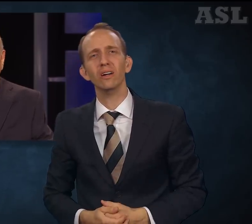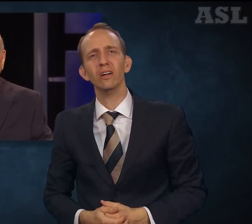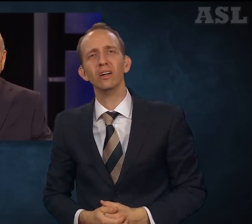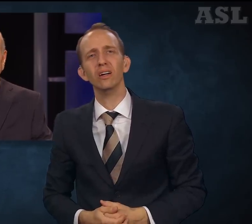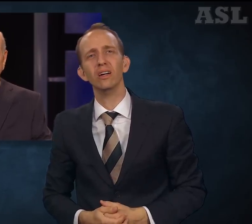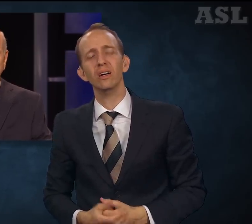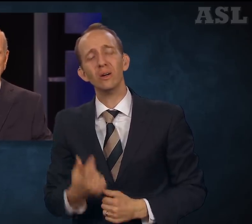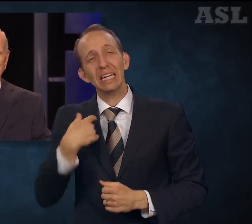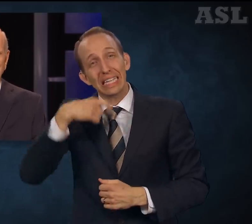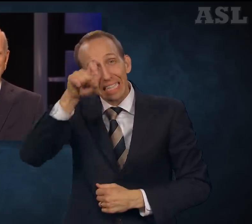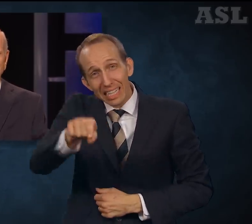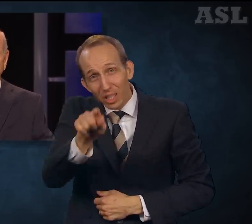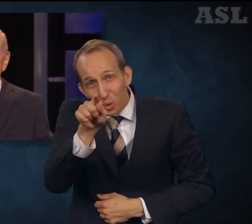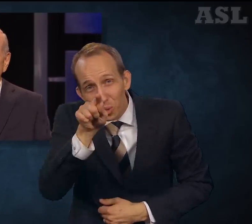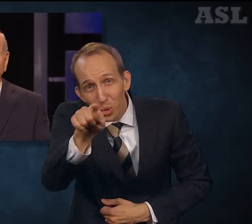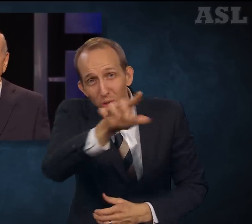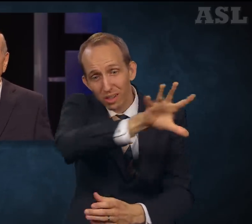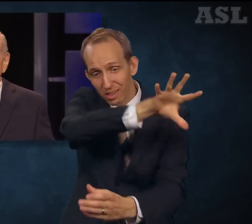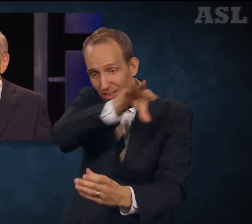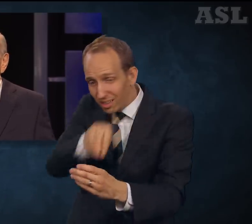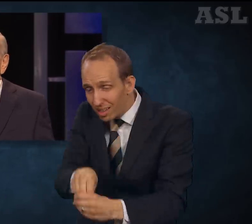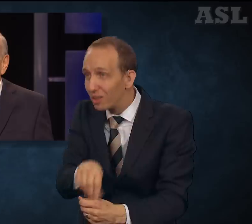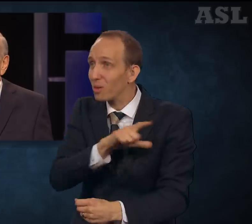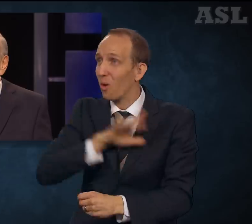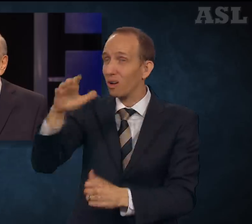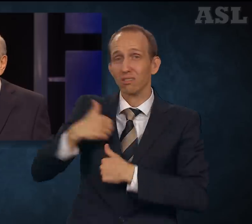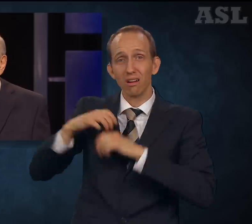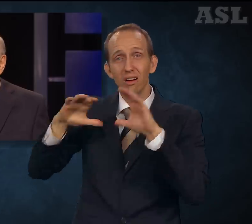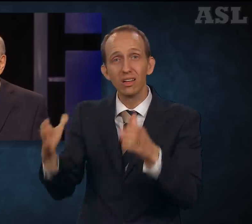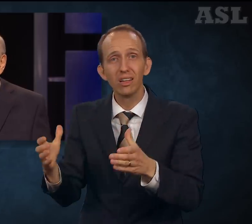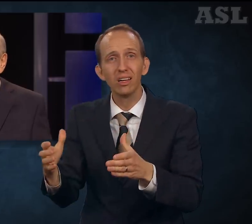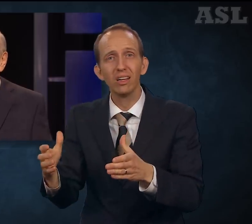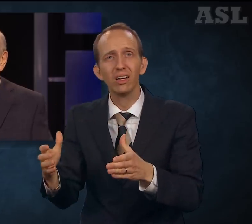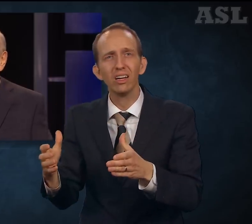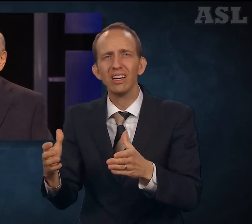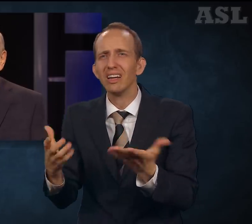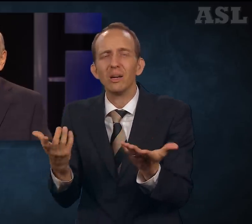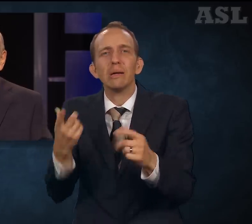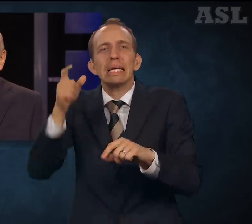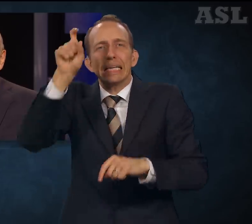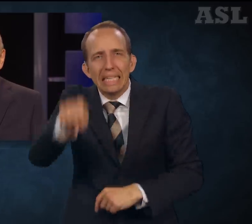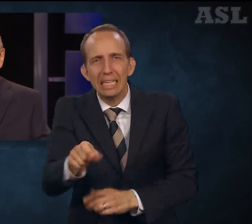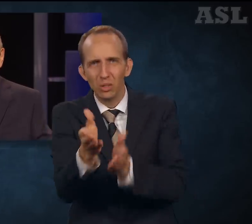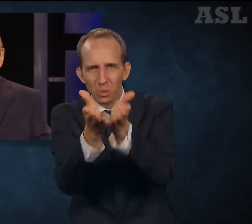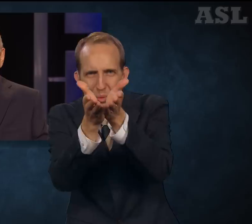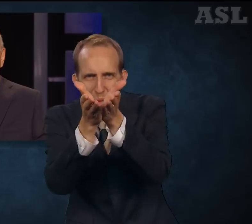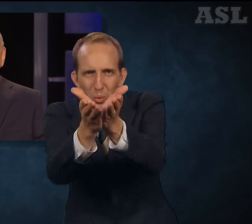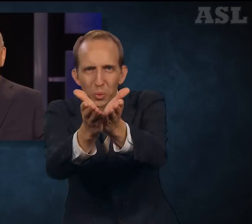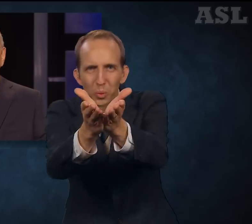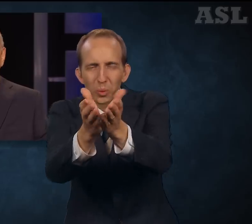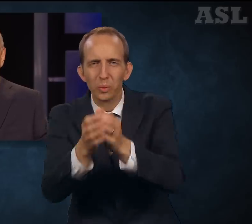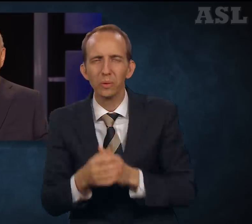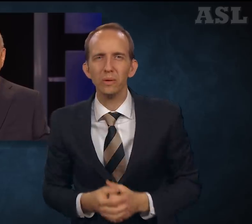WE NEED YOU WITH US IN THE YOUTH BATTALION OF THE LORD.